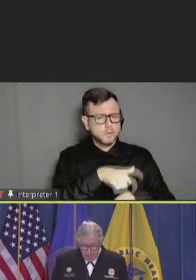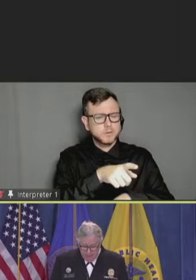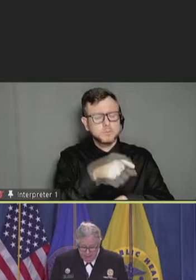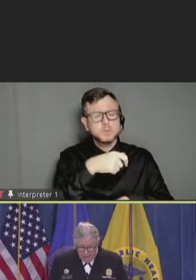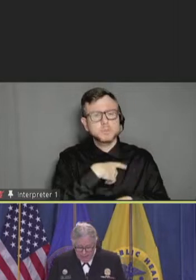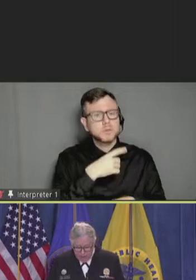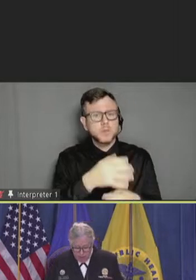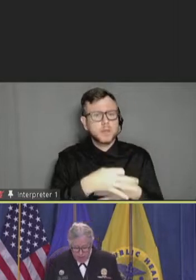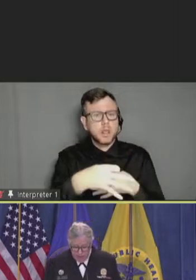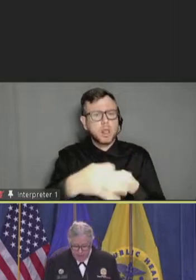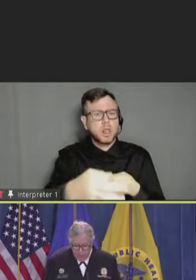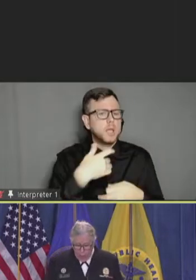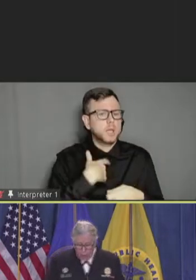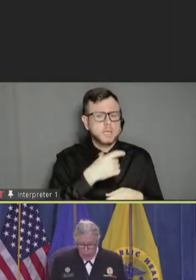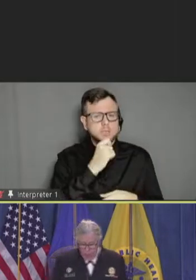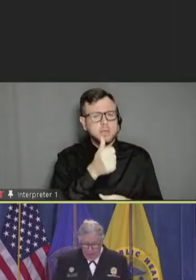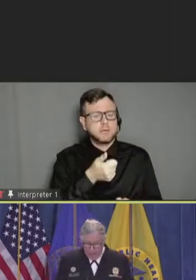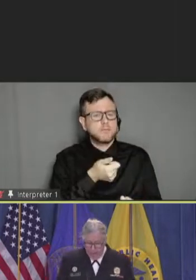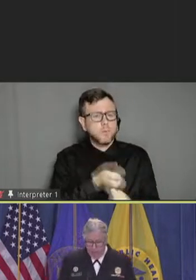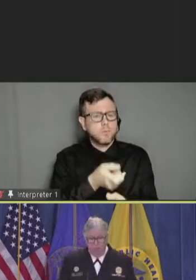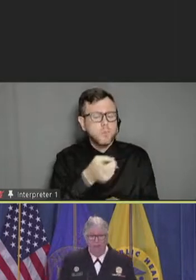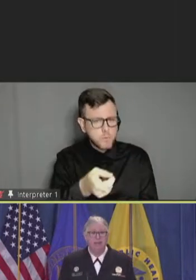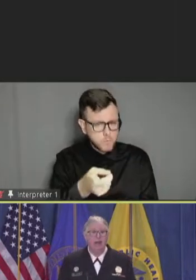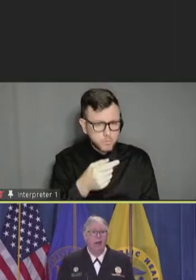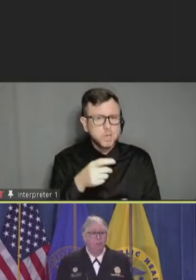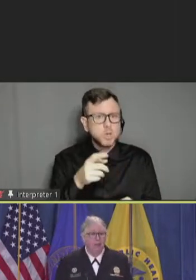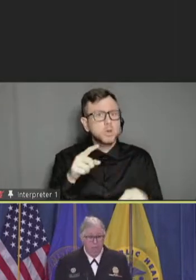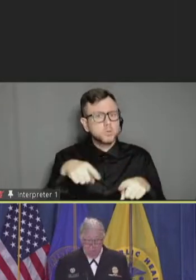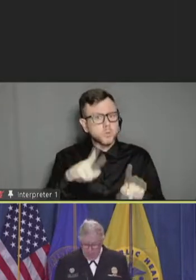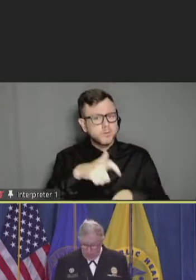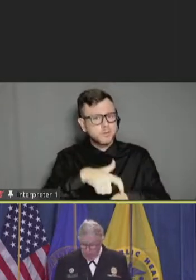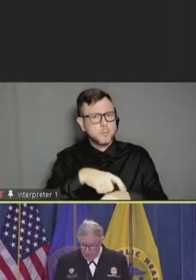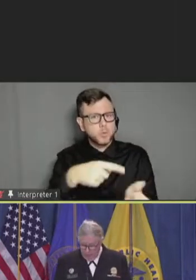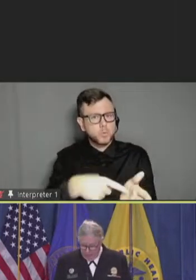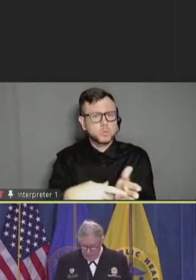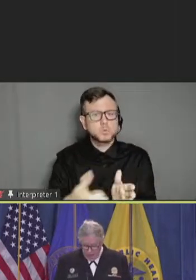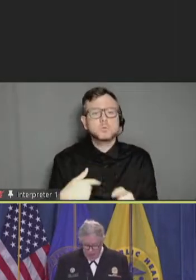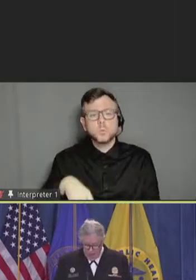These statuses serve as an important reminder that we need to update people on their vaccinations.